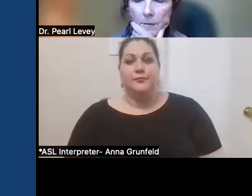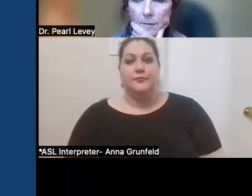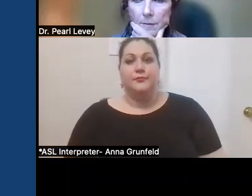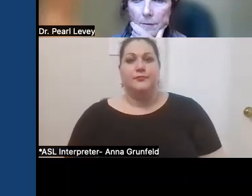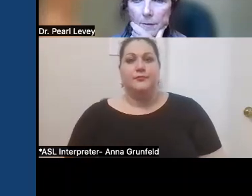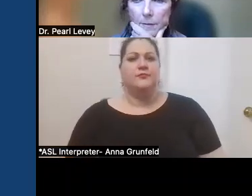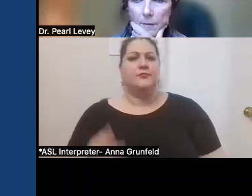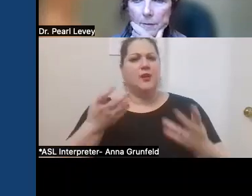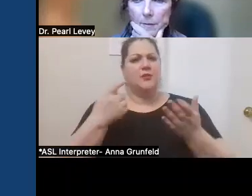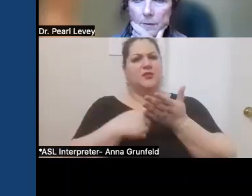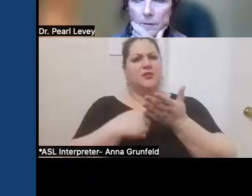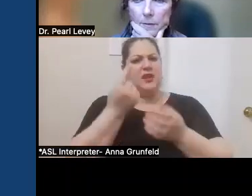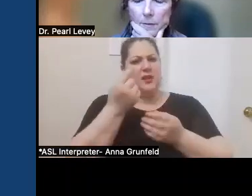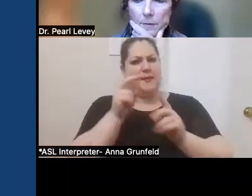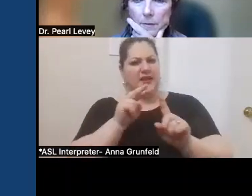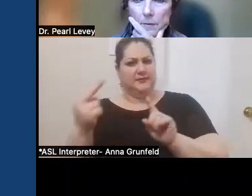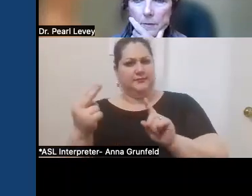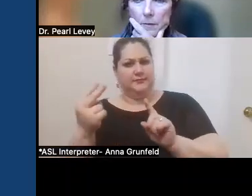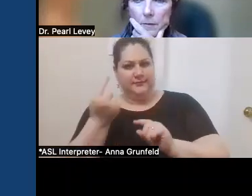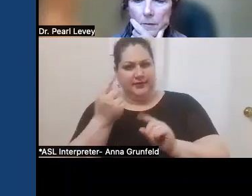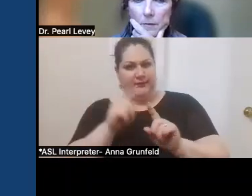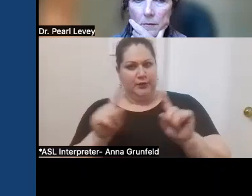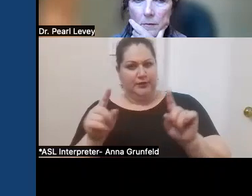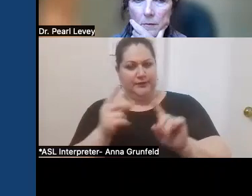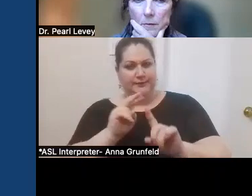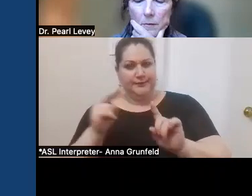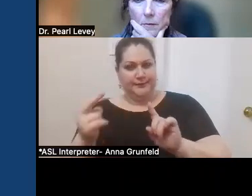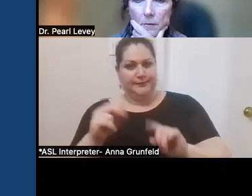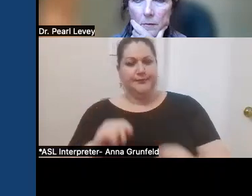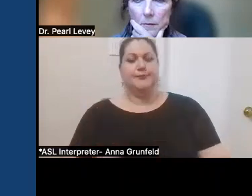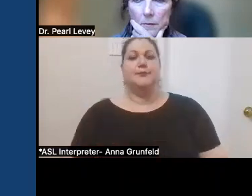And you know what about when it's, is it really an accommodation or is actually